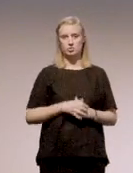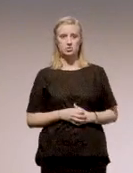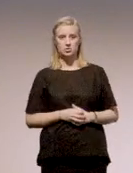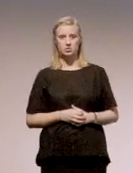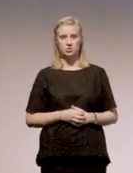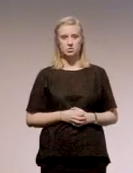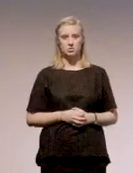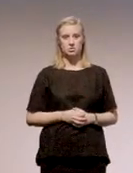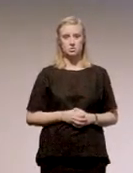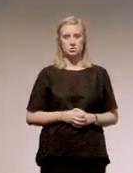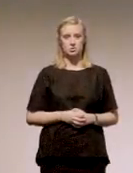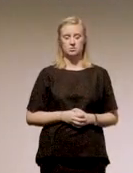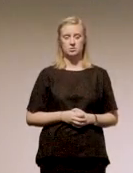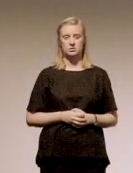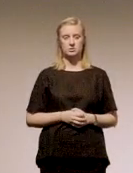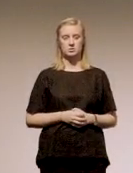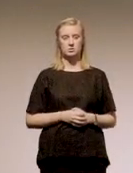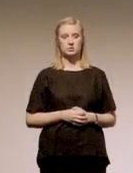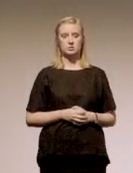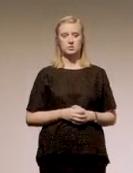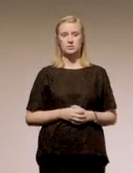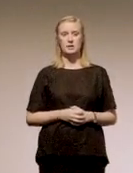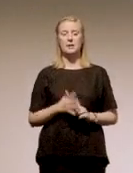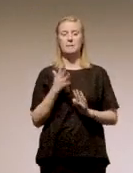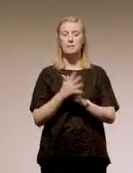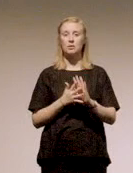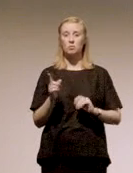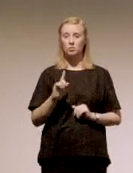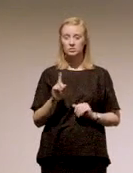And what that said to us was this, the digital divide was growing.